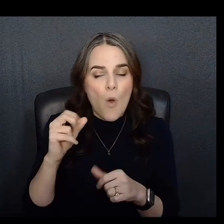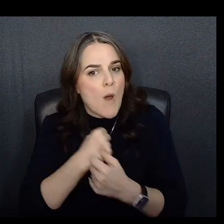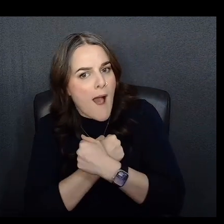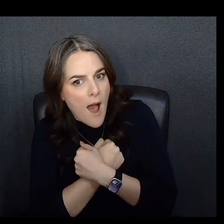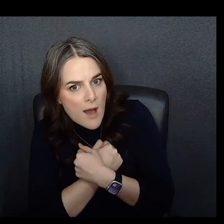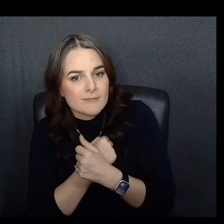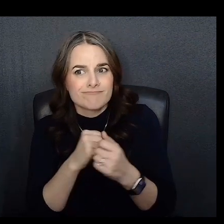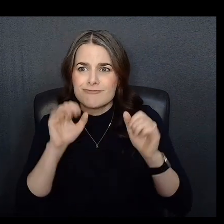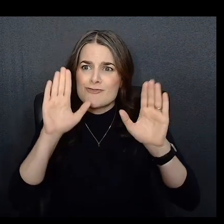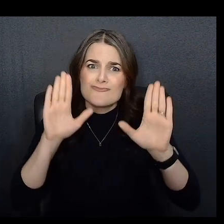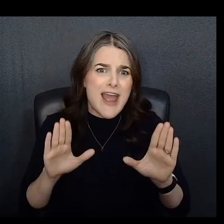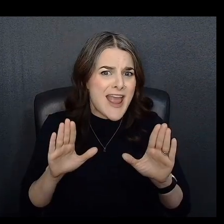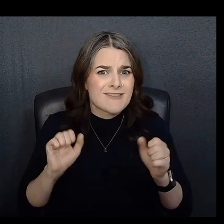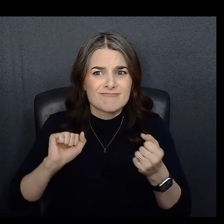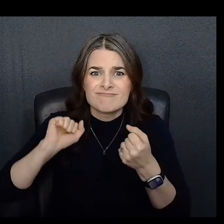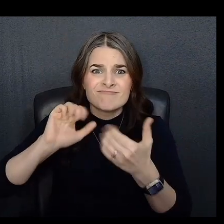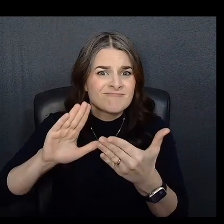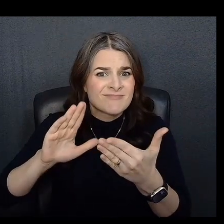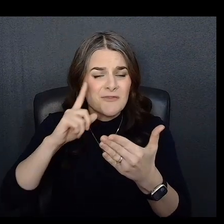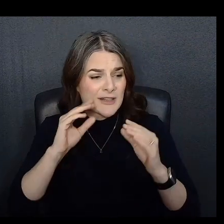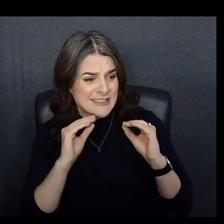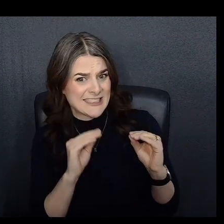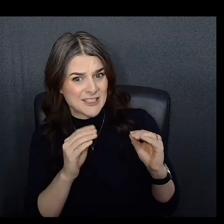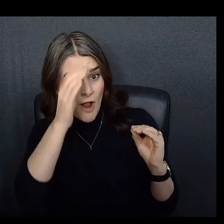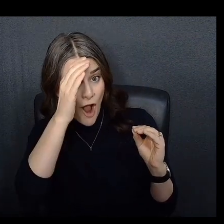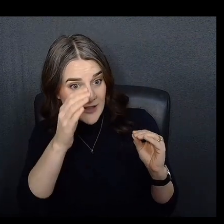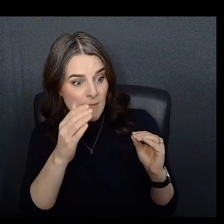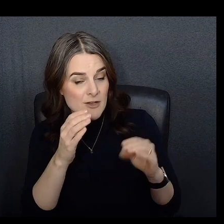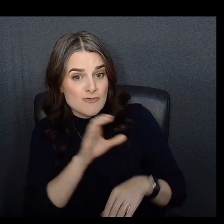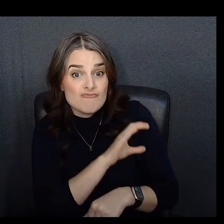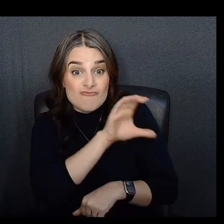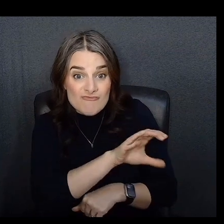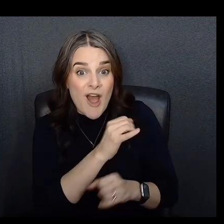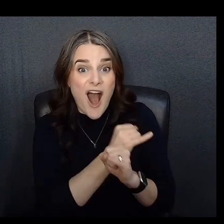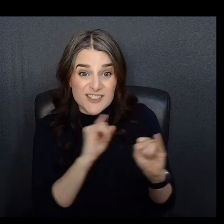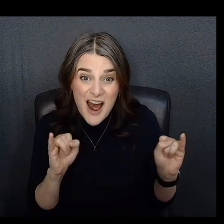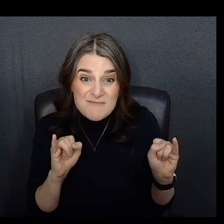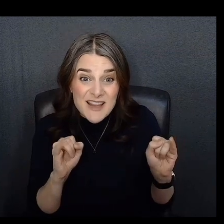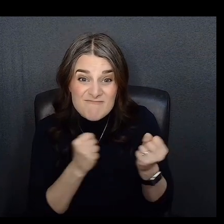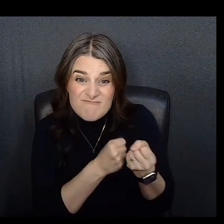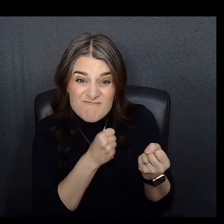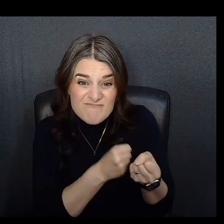to start teaching those concepts that promote autonomy and boundaries. It's super important.